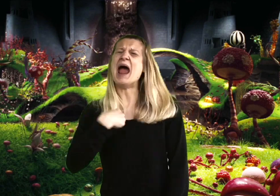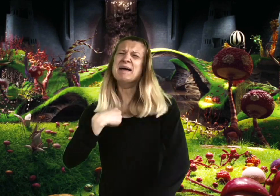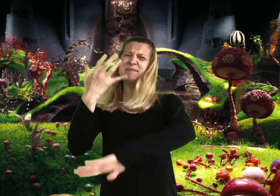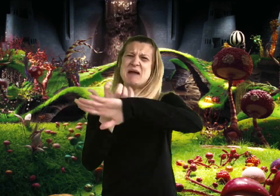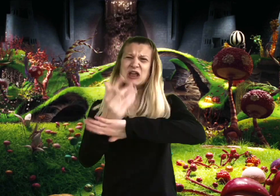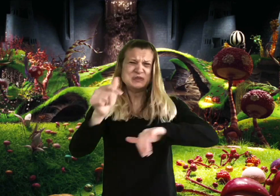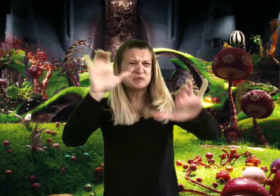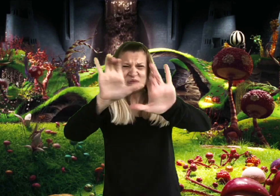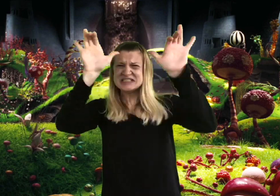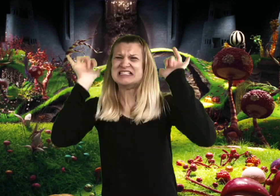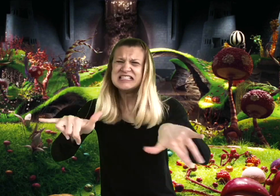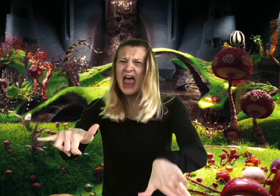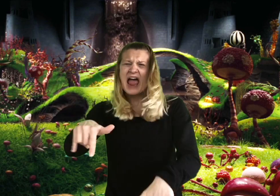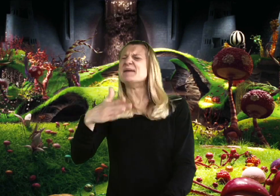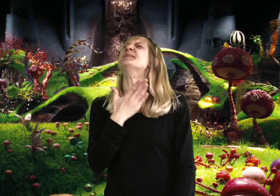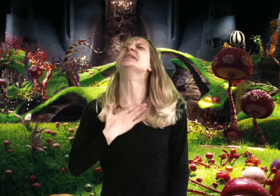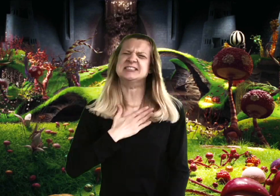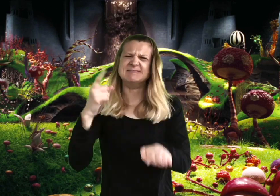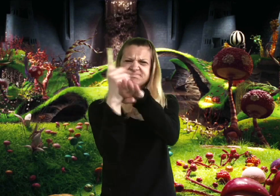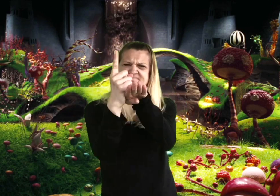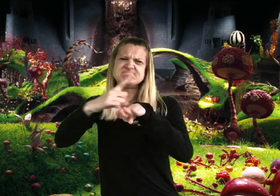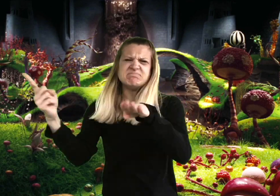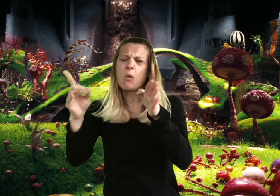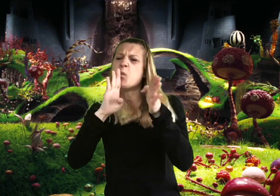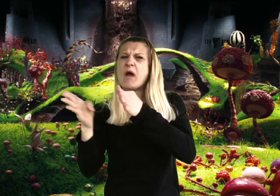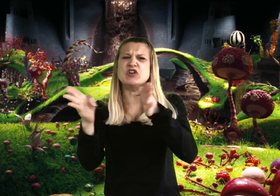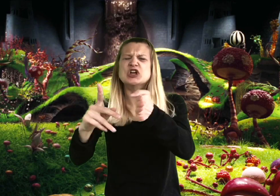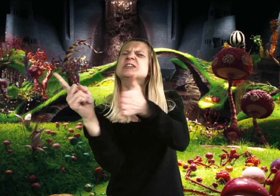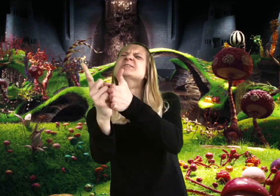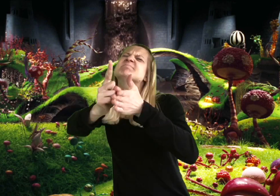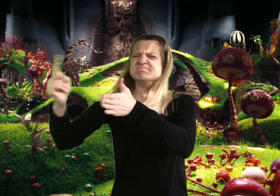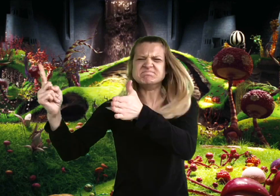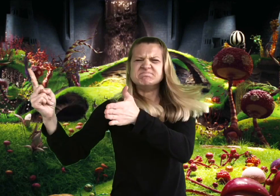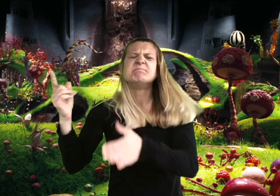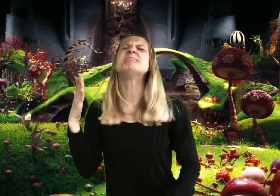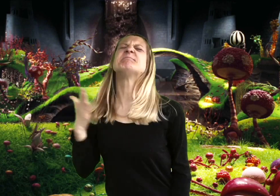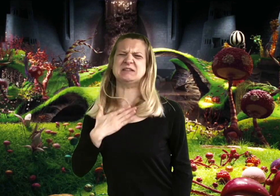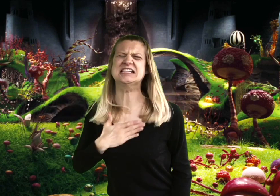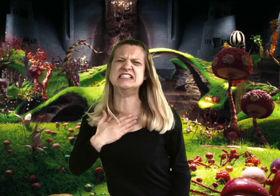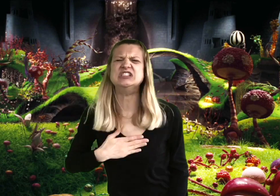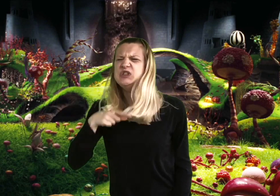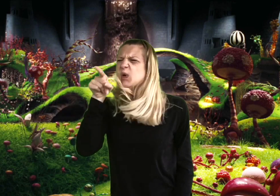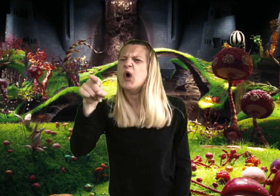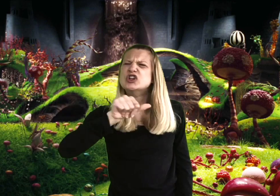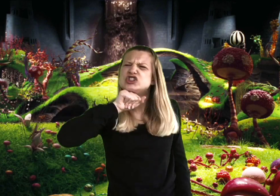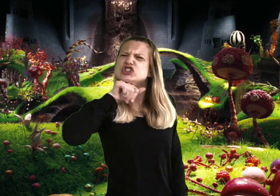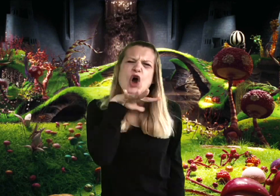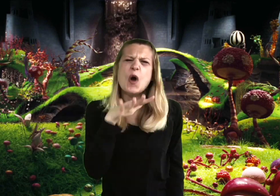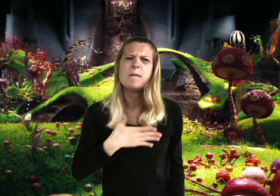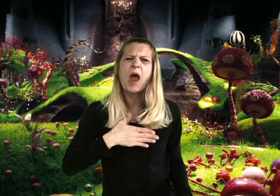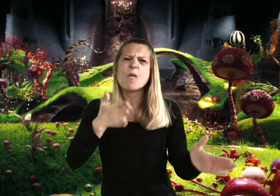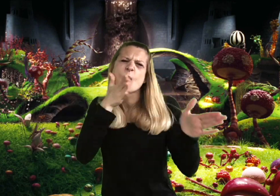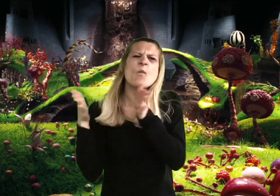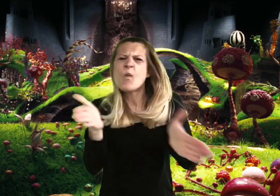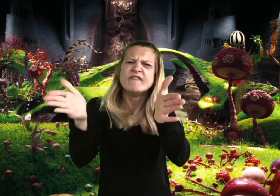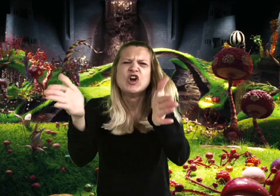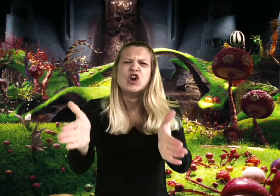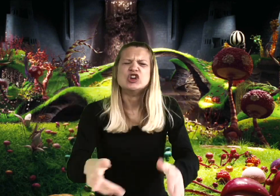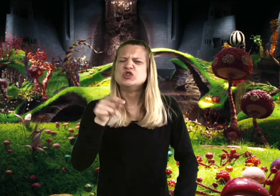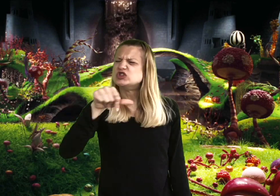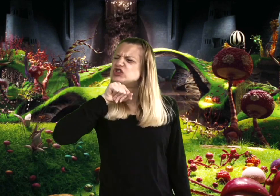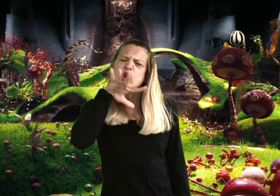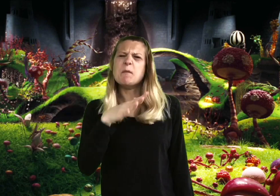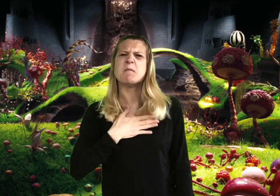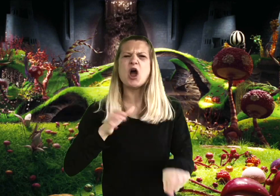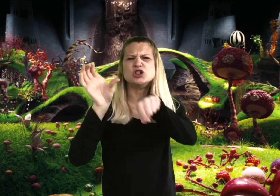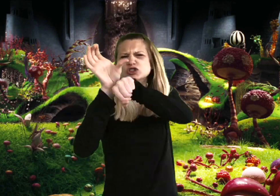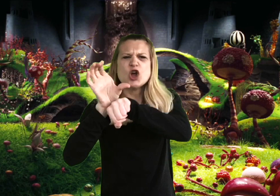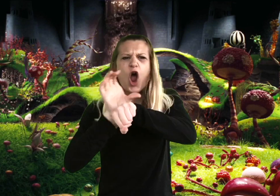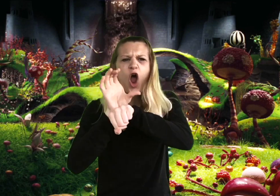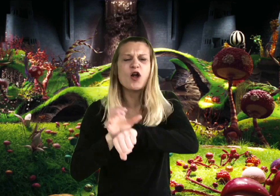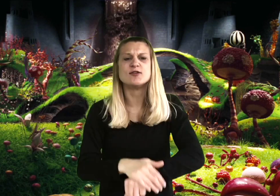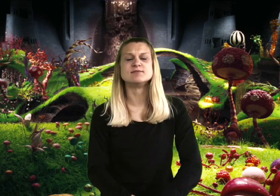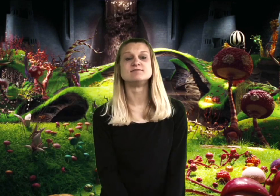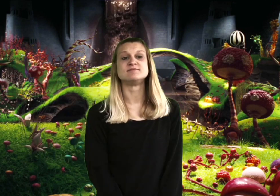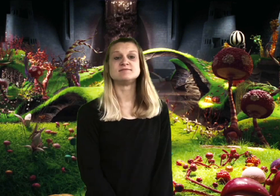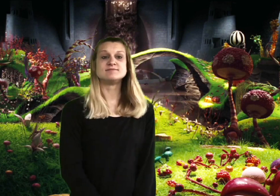"I beg you to not do that! Please come away. Get away from the river! Please! You are dirtying my chocolate!"